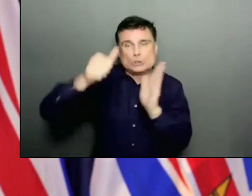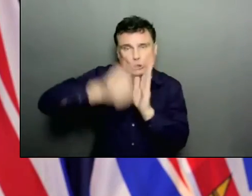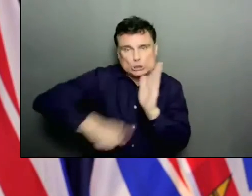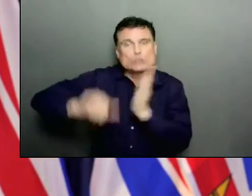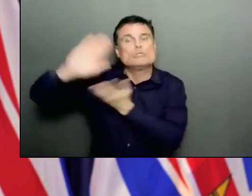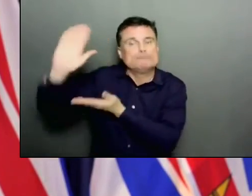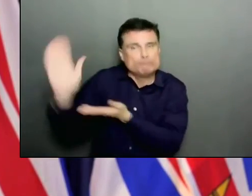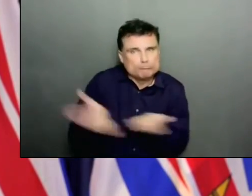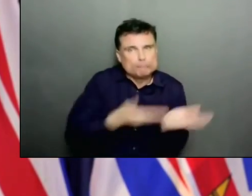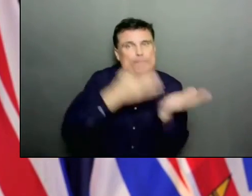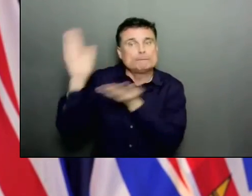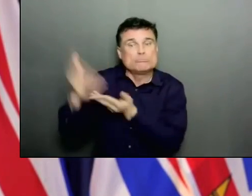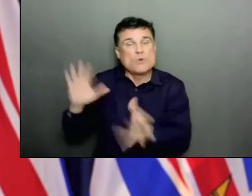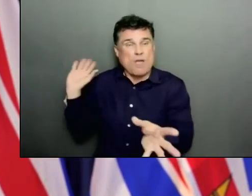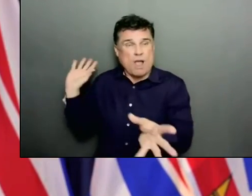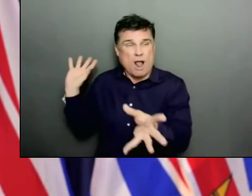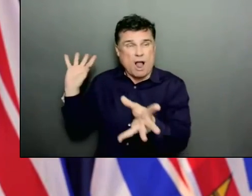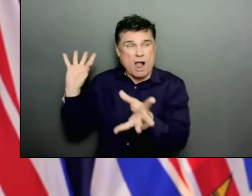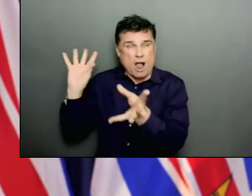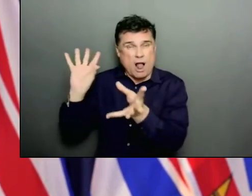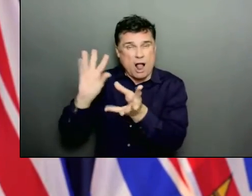renewal commitment and